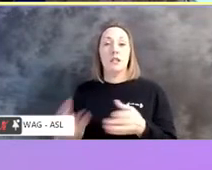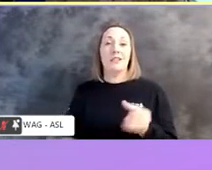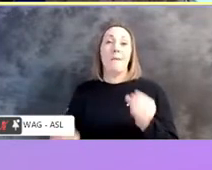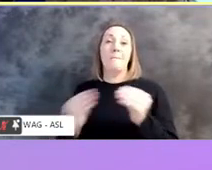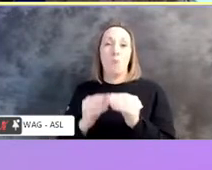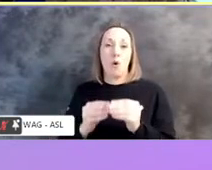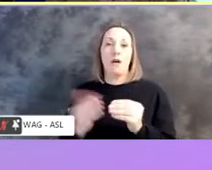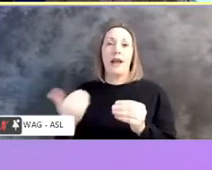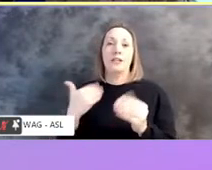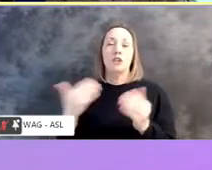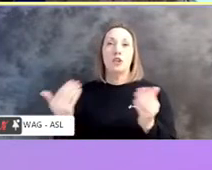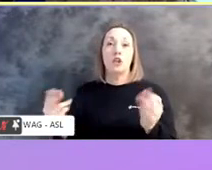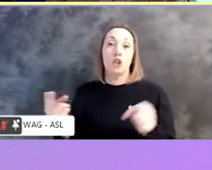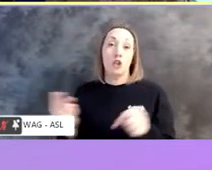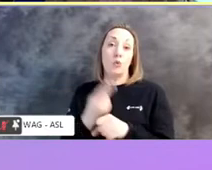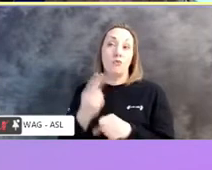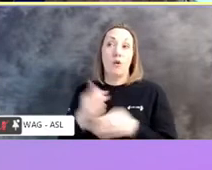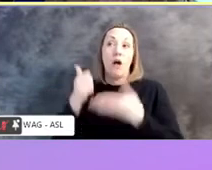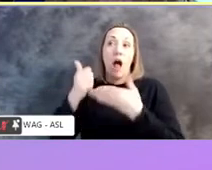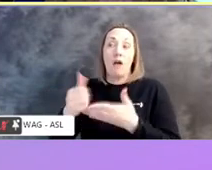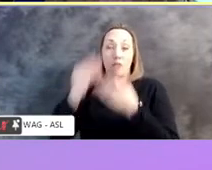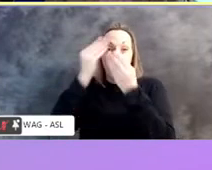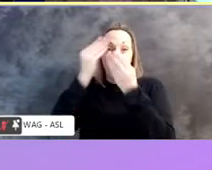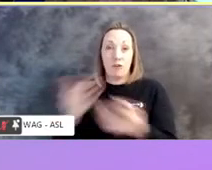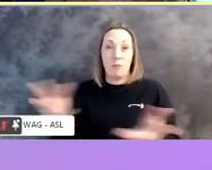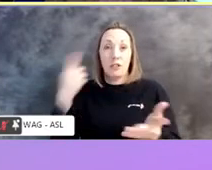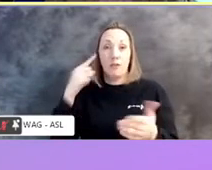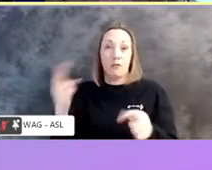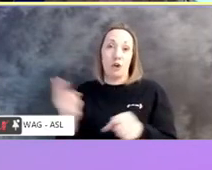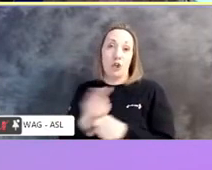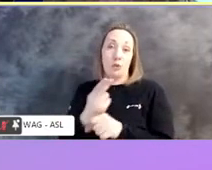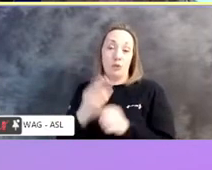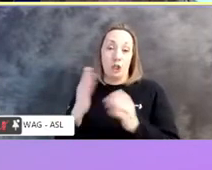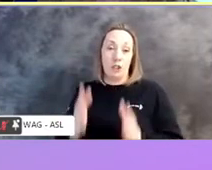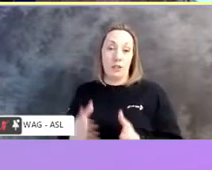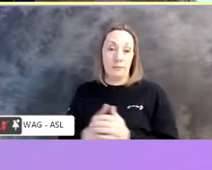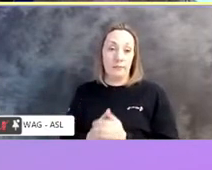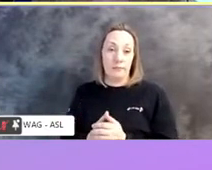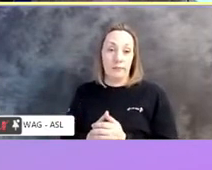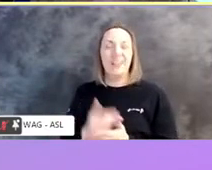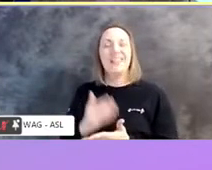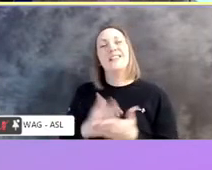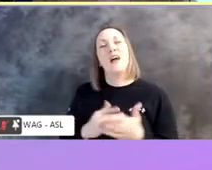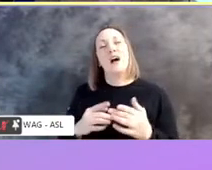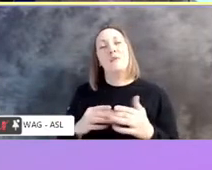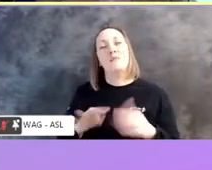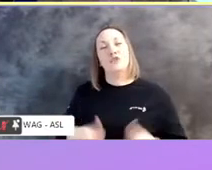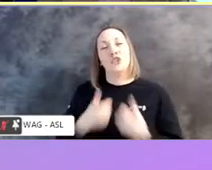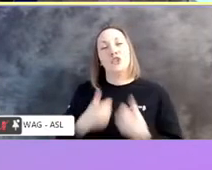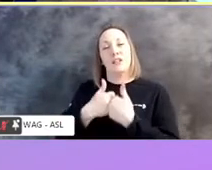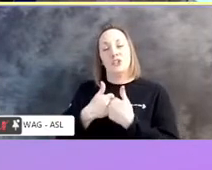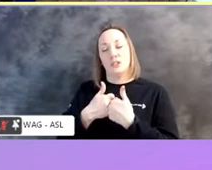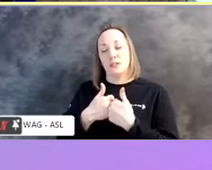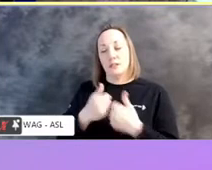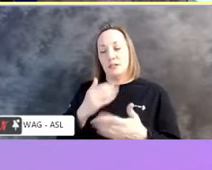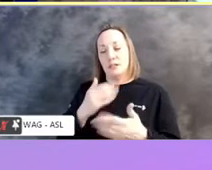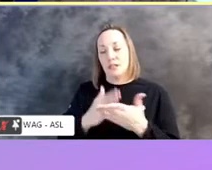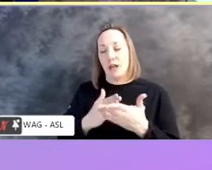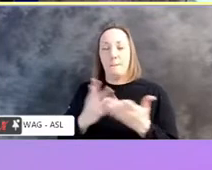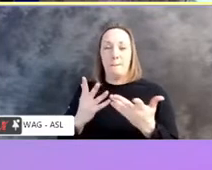them through implementing the requirements of the directive. I really see the accessibility state increasingly containing useful